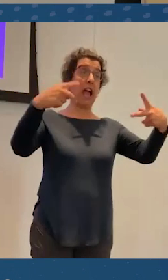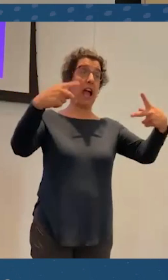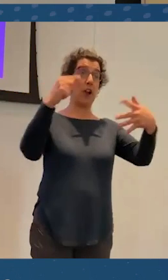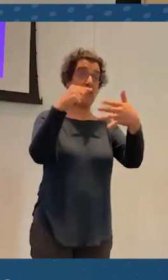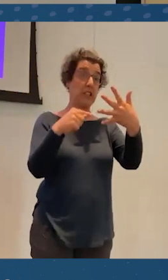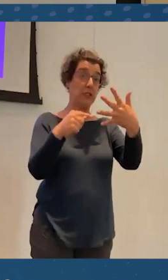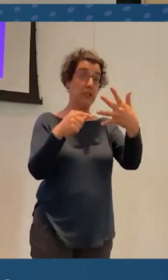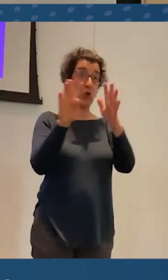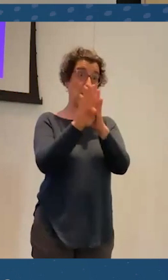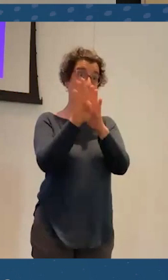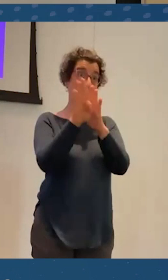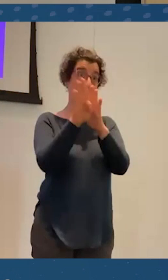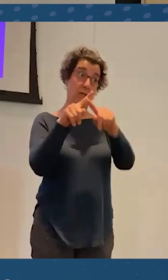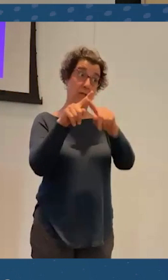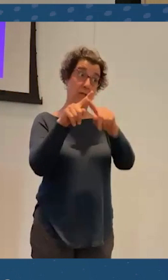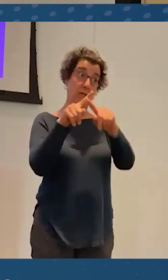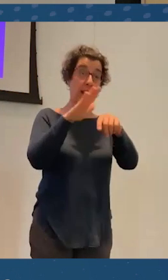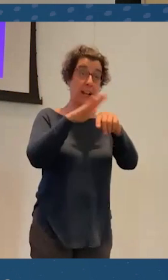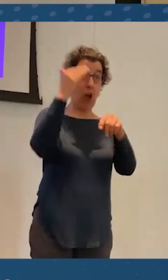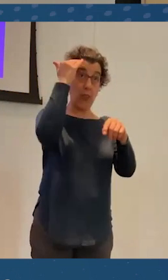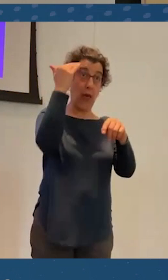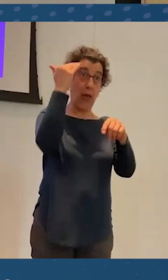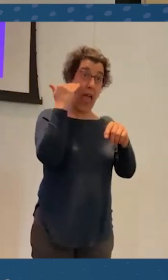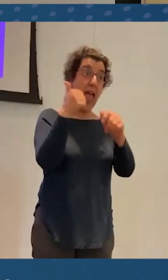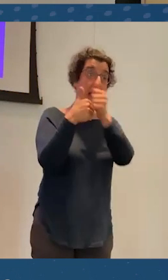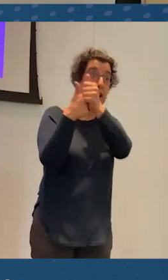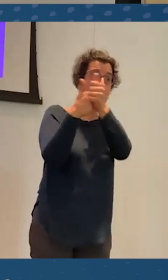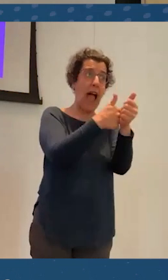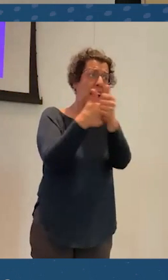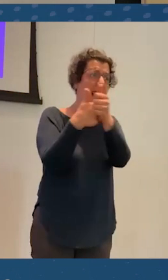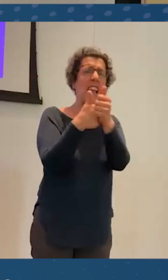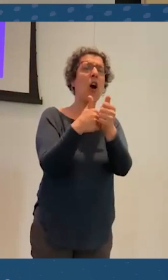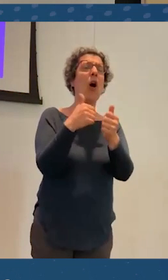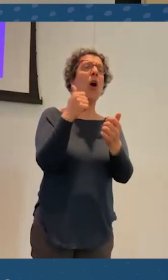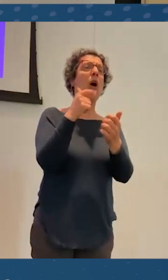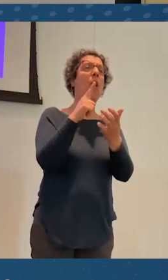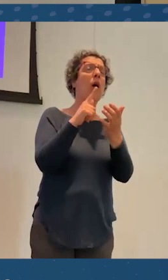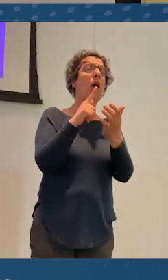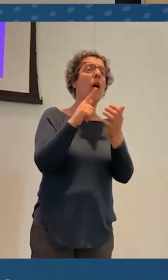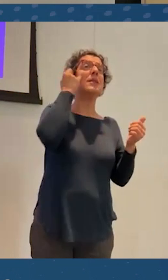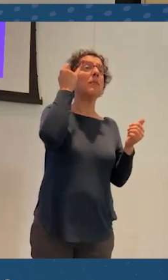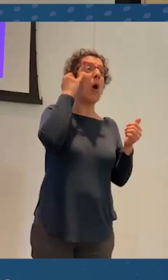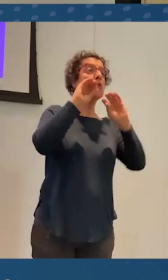completely reliant on head tracking? What are the effects on the subtitle experience of not having the head tracking ability